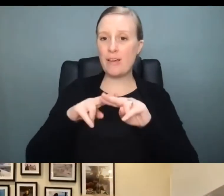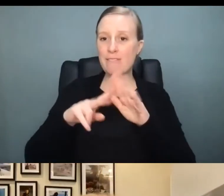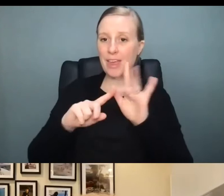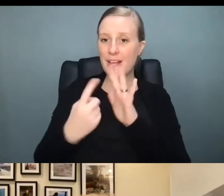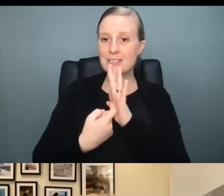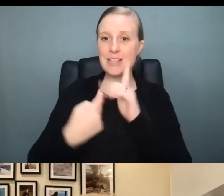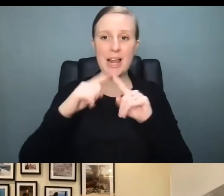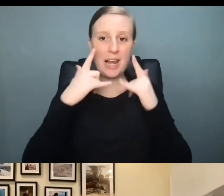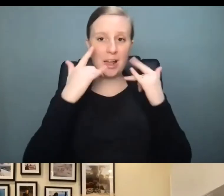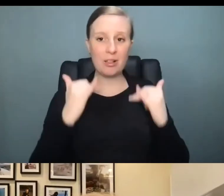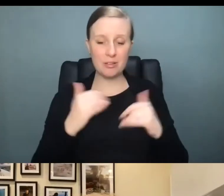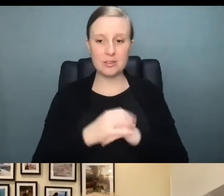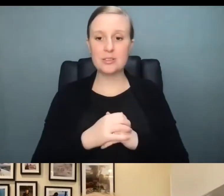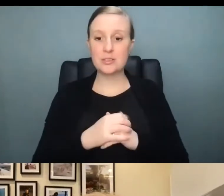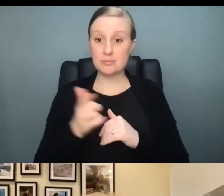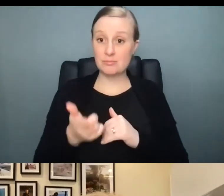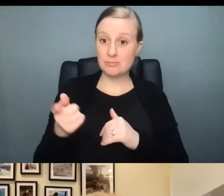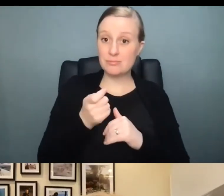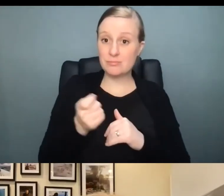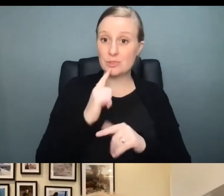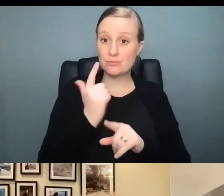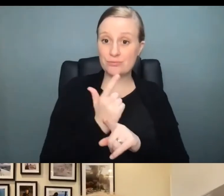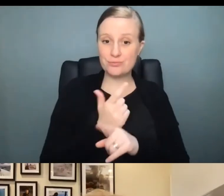Thanks Jules. And can I just check that you can hear me okay. Yes.